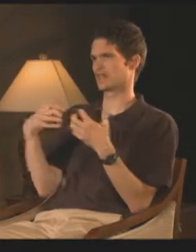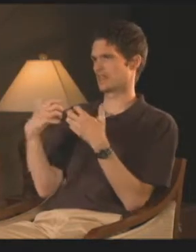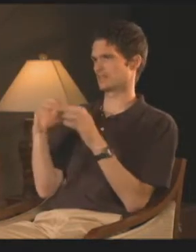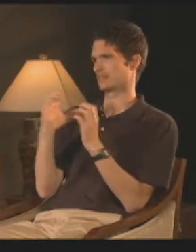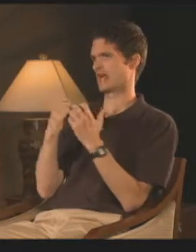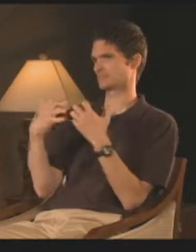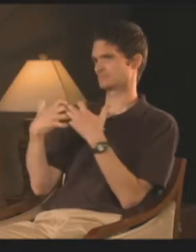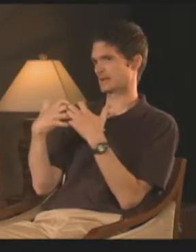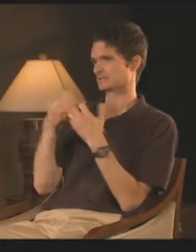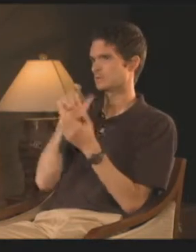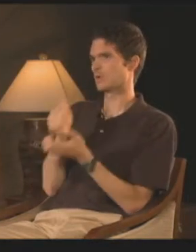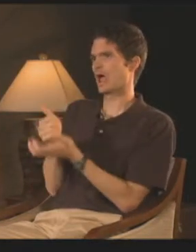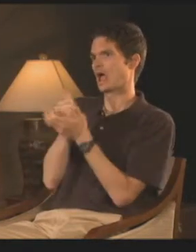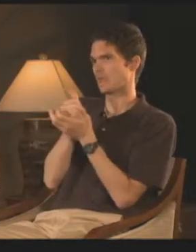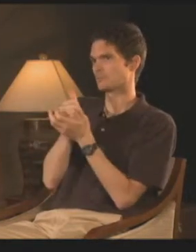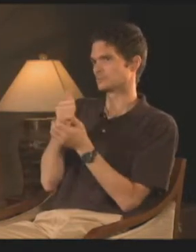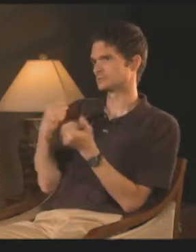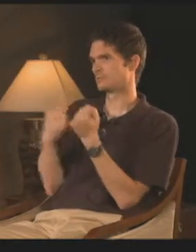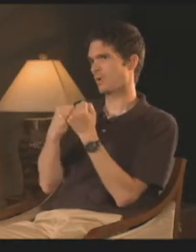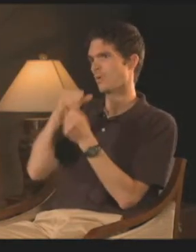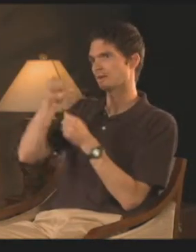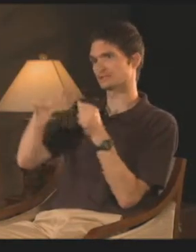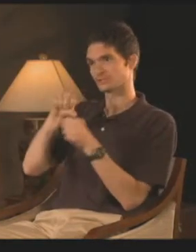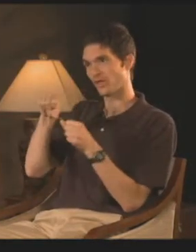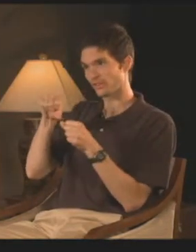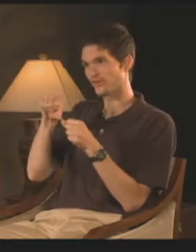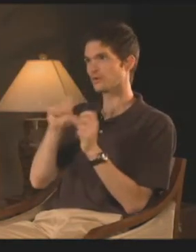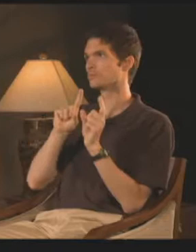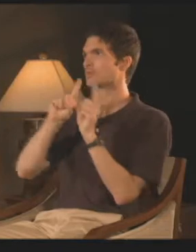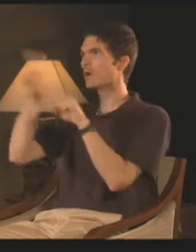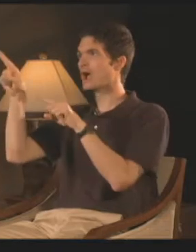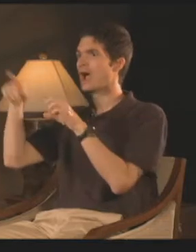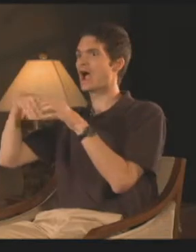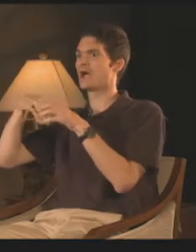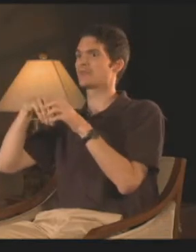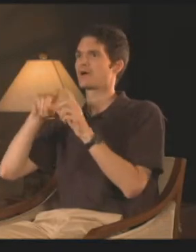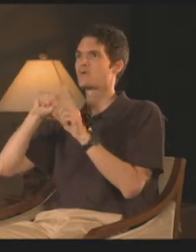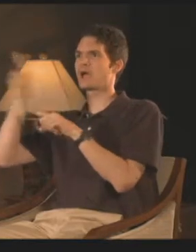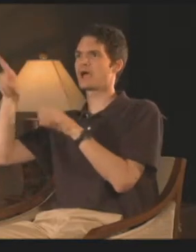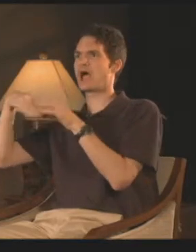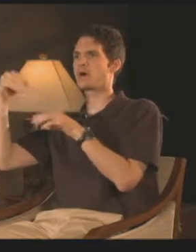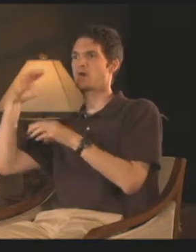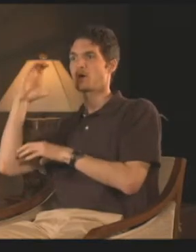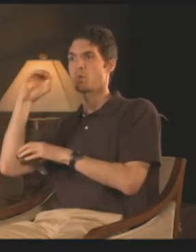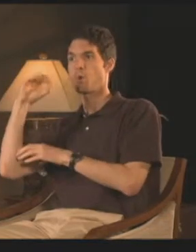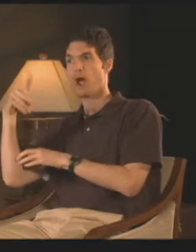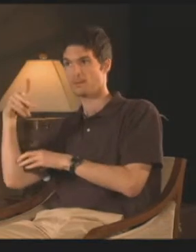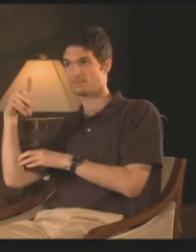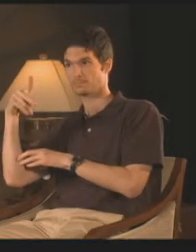especially classmates, who really supported each other. Then I went off on co-op.